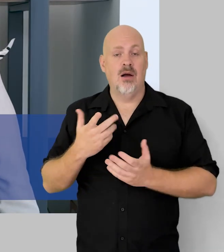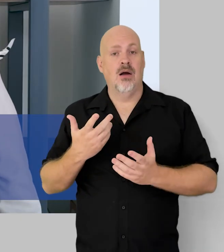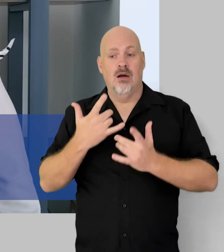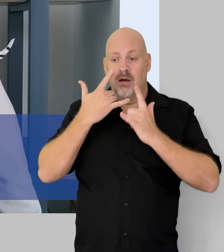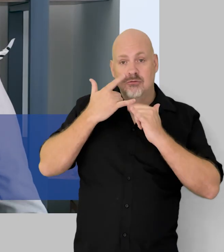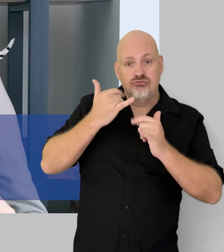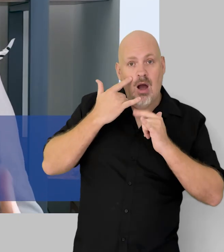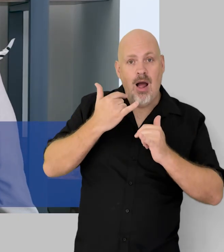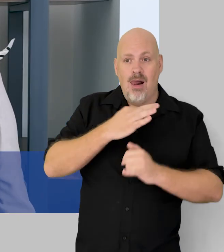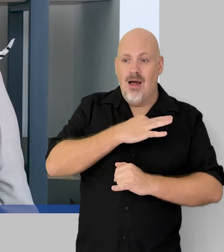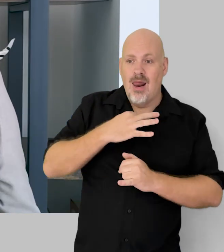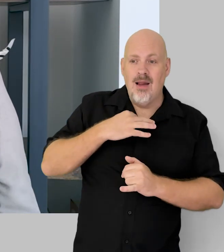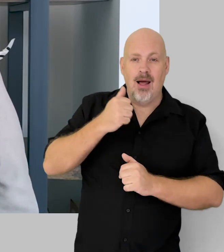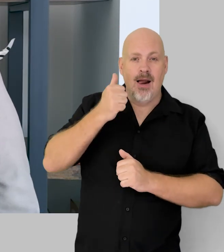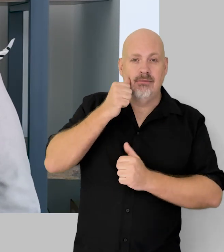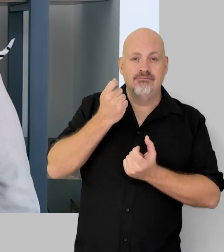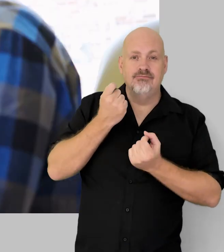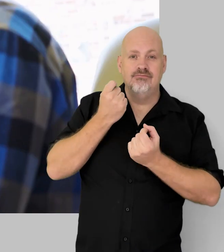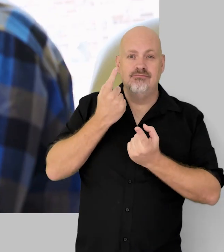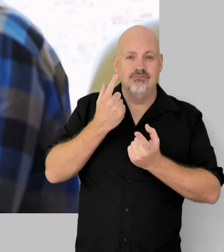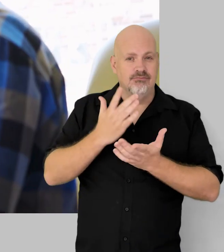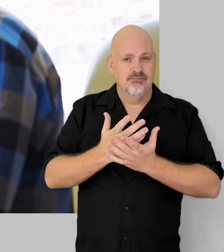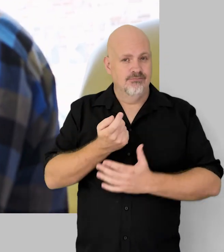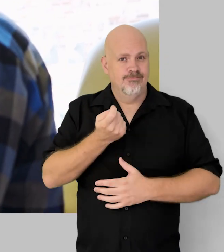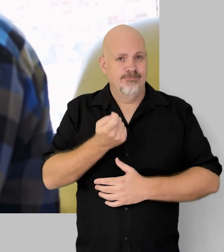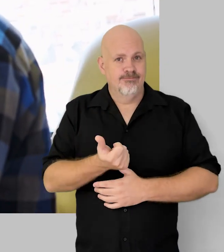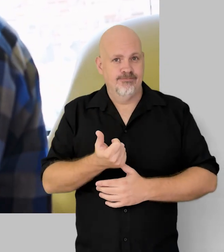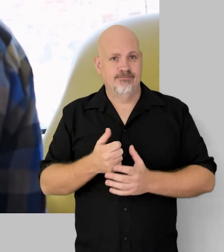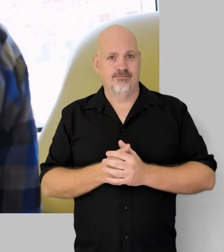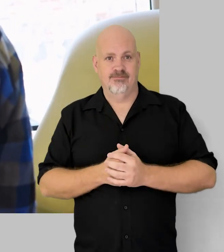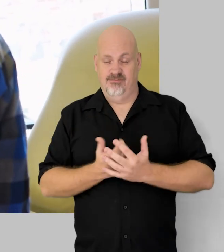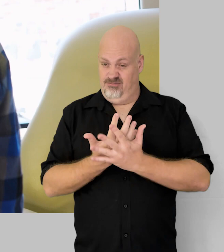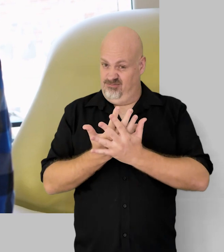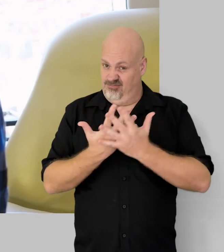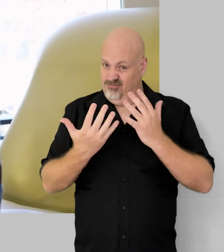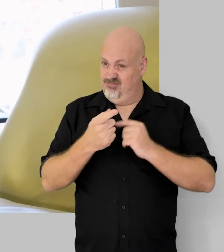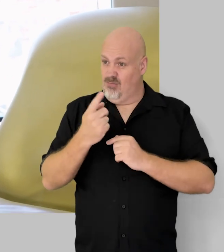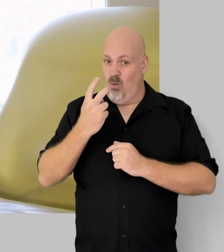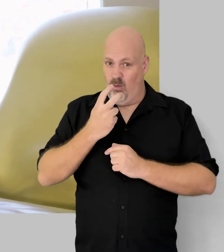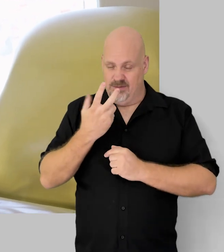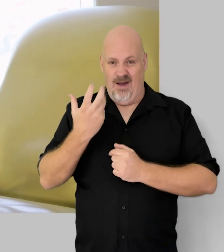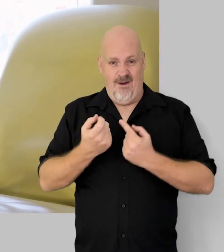Whilst these achievements are rightly celebrated, the majority of people now seeking treatment for CVD are older adults,